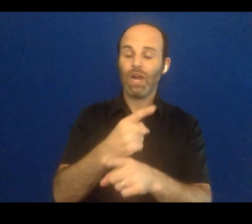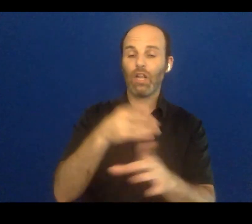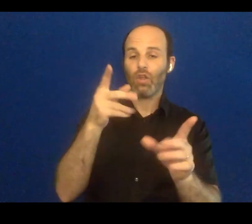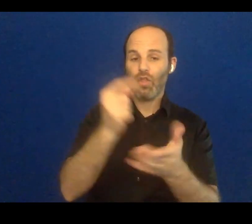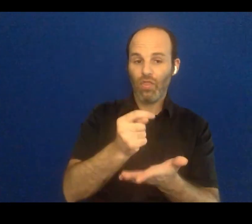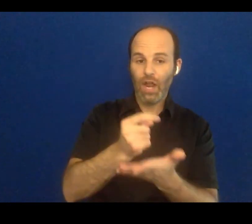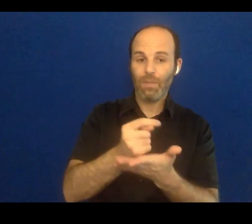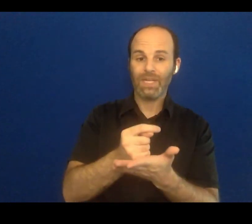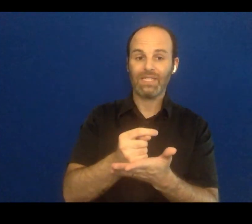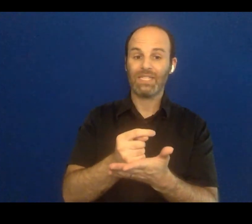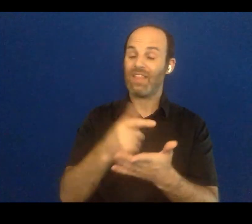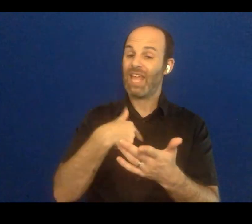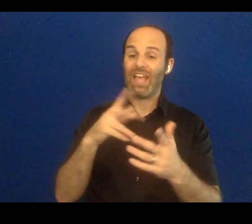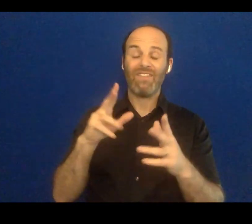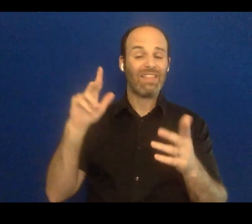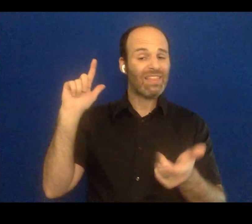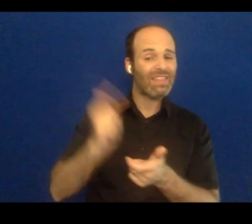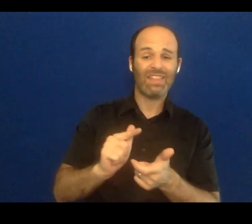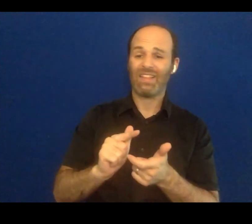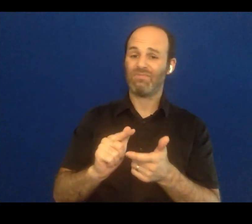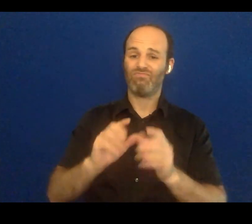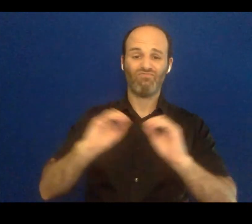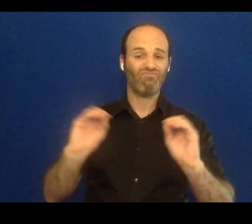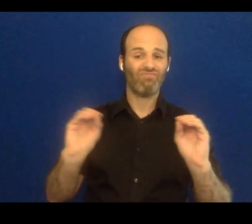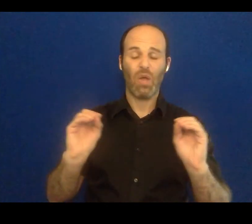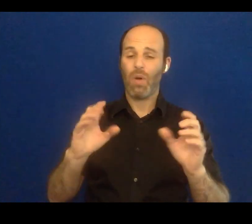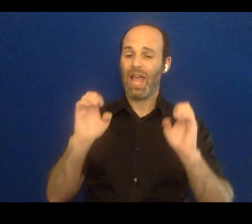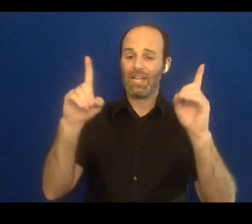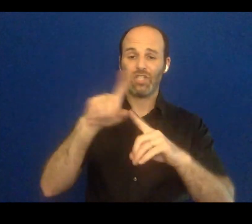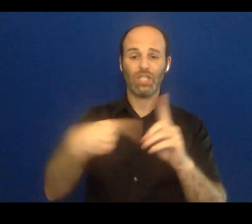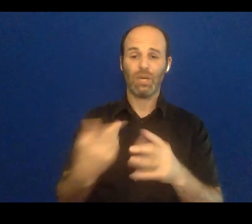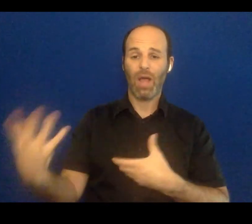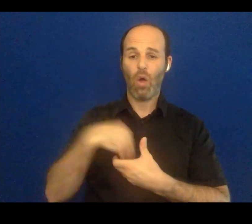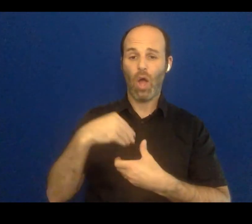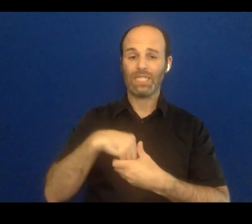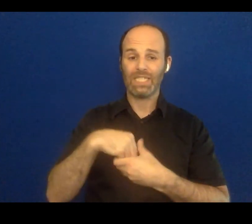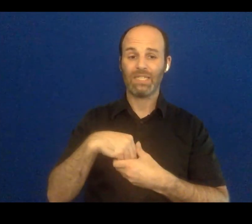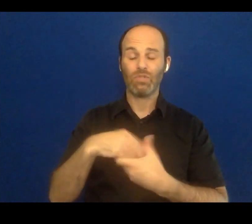THERAPISTS HAVE VERY, VERY LITTLE ON AUTISM. SO I REALLY, REALLY HOPE IT IS